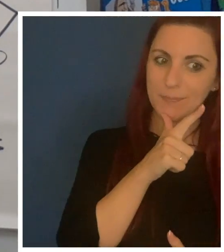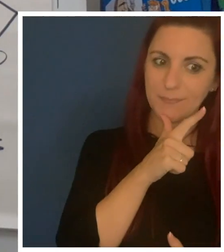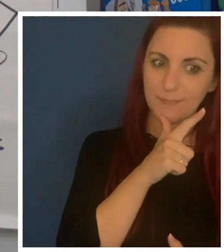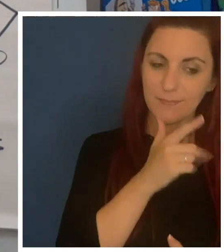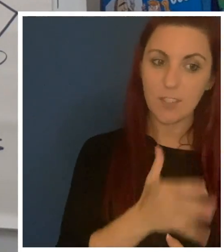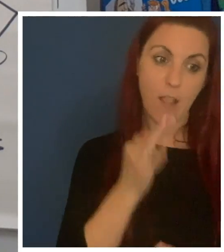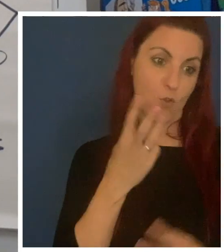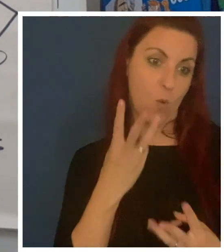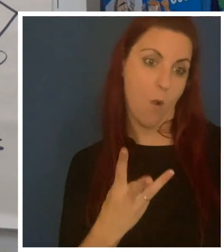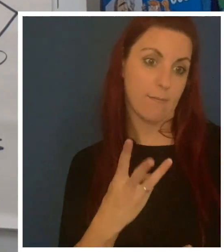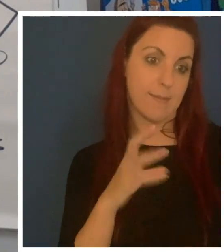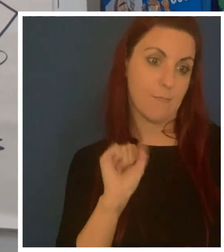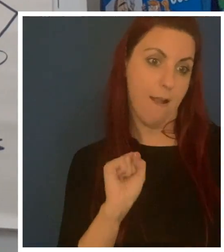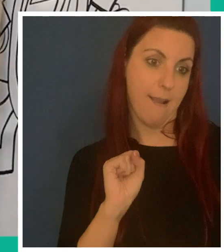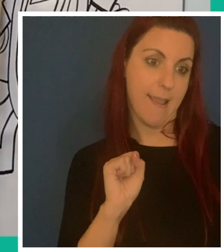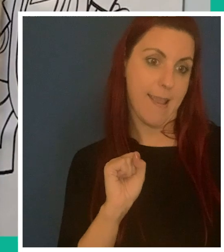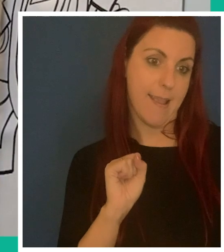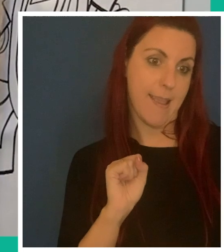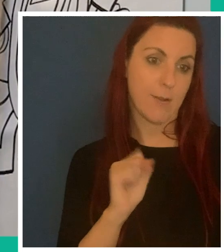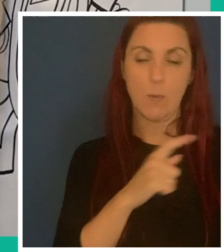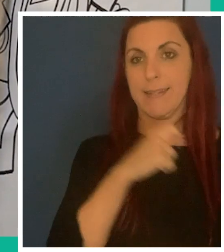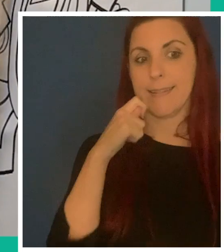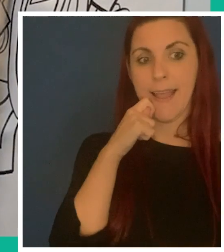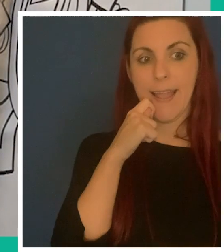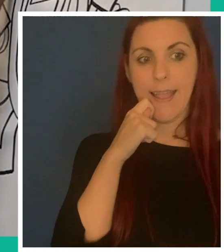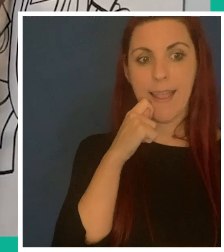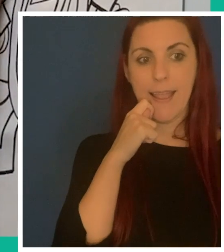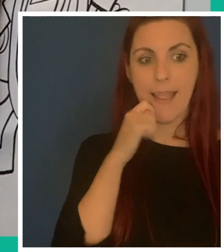guy, it's Sparkie, so you want her to say 'hi'.